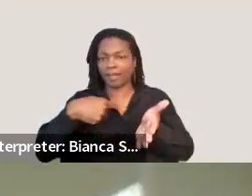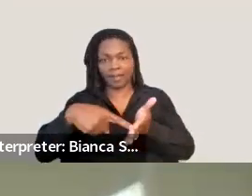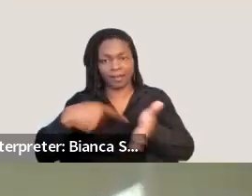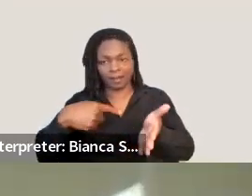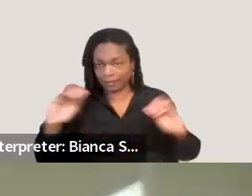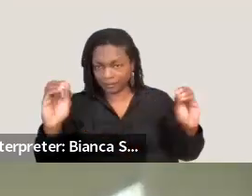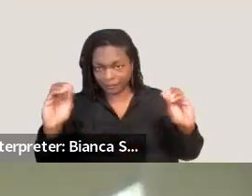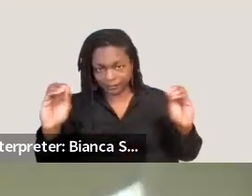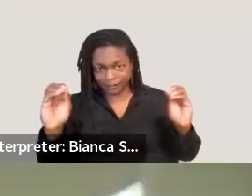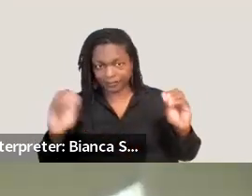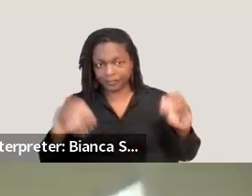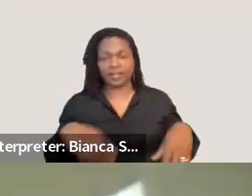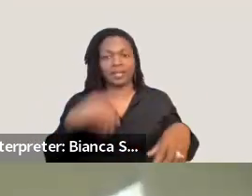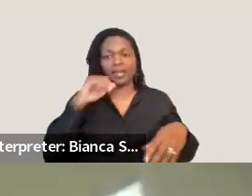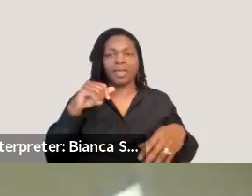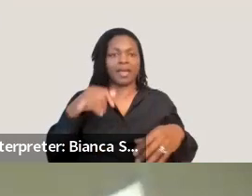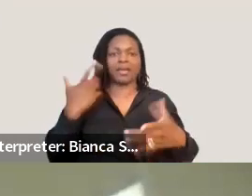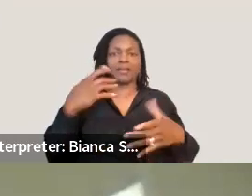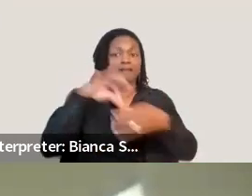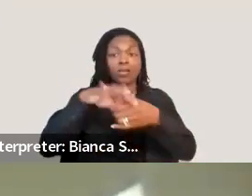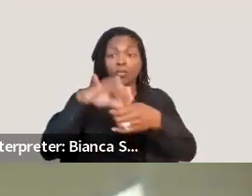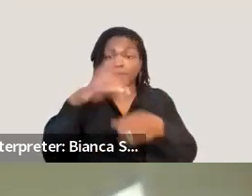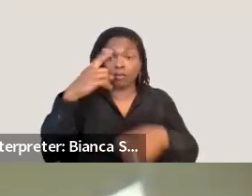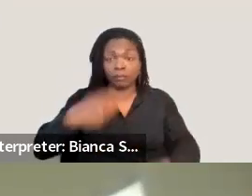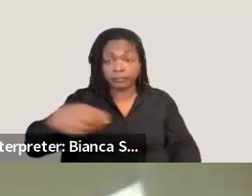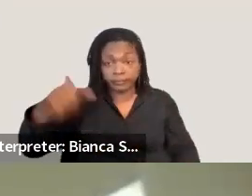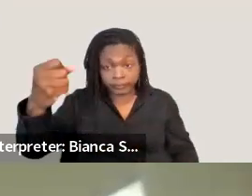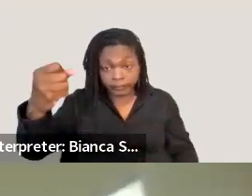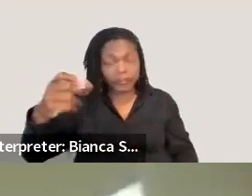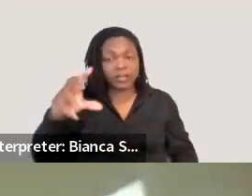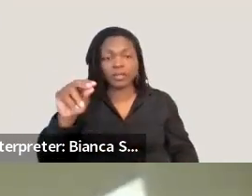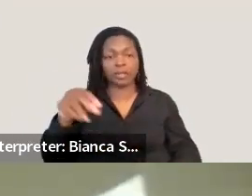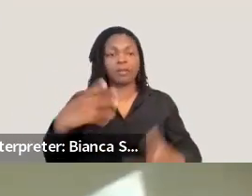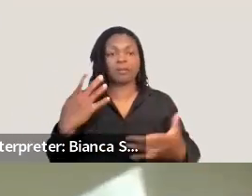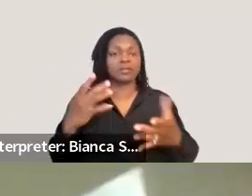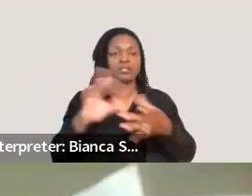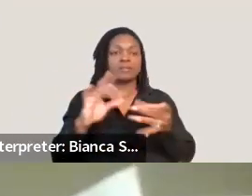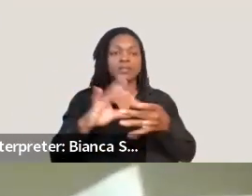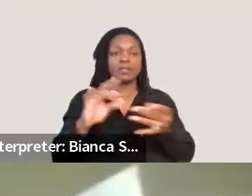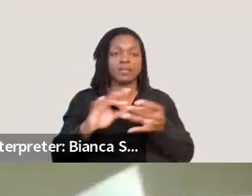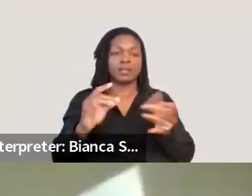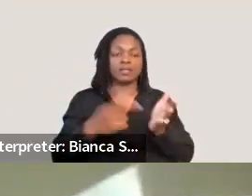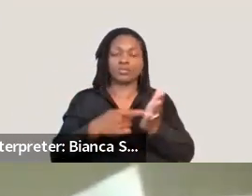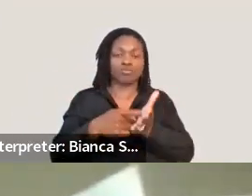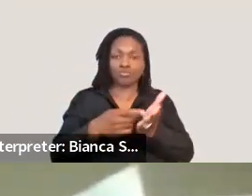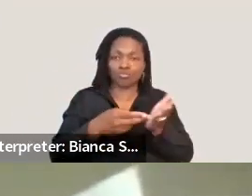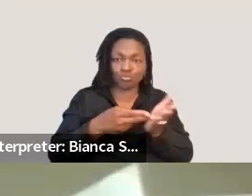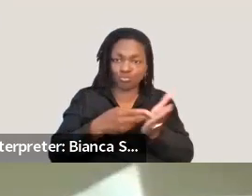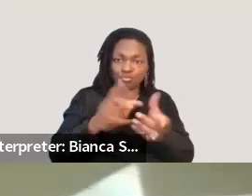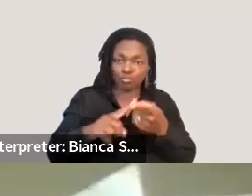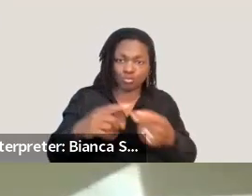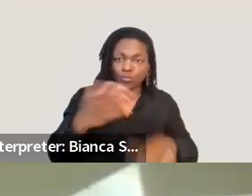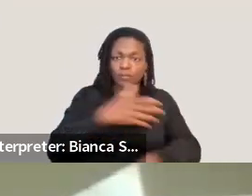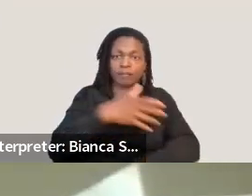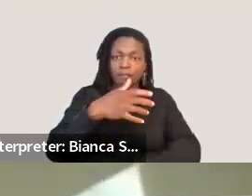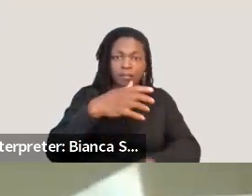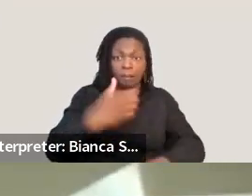That are not in an elected position. That are really speaking truth to power. They're stating what they see a need is.